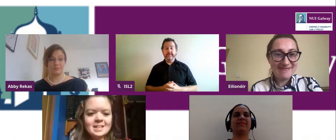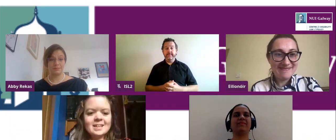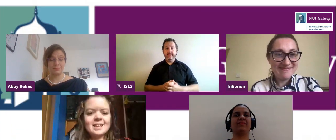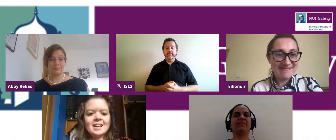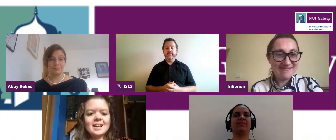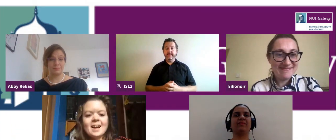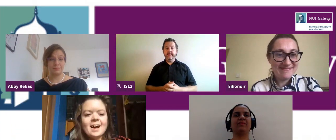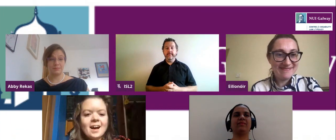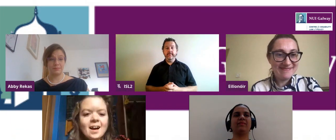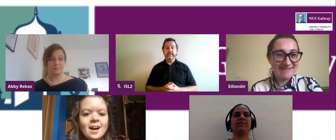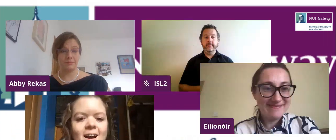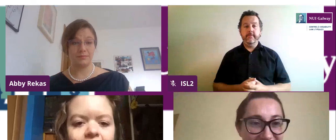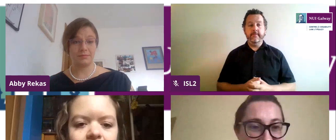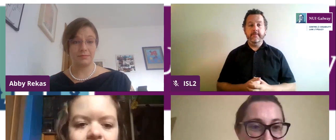Abigail's response to that question.